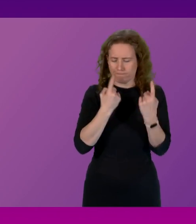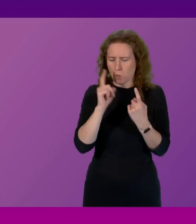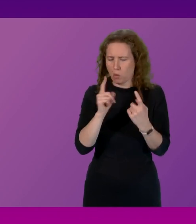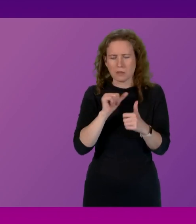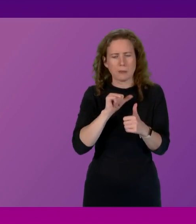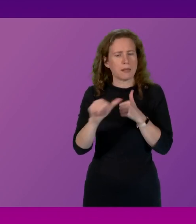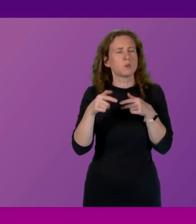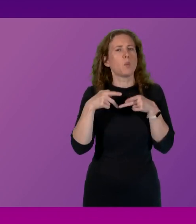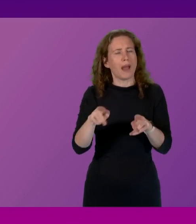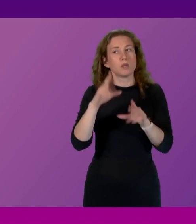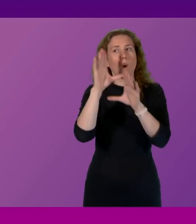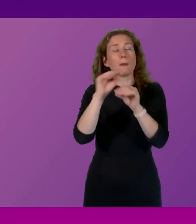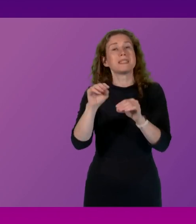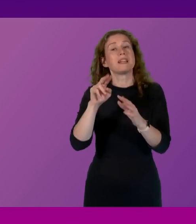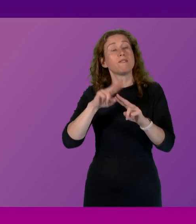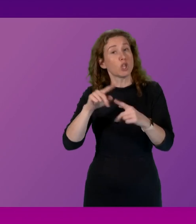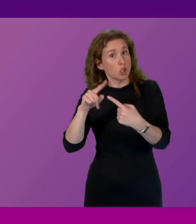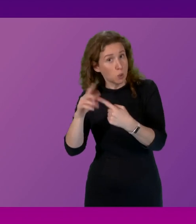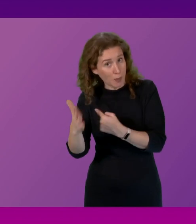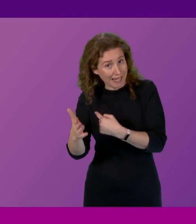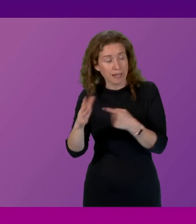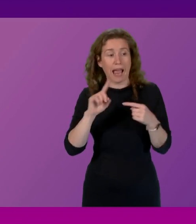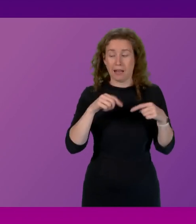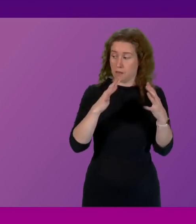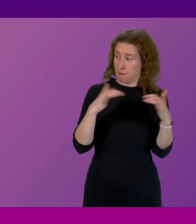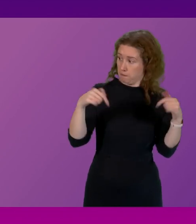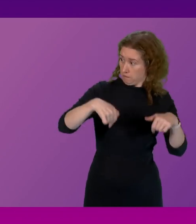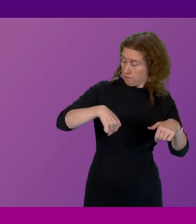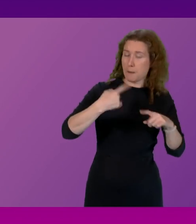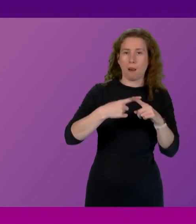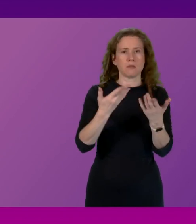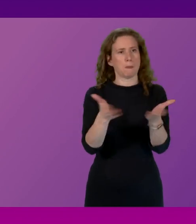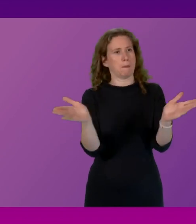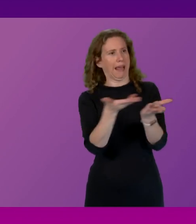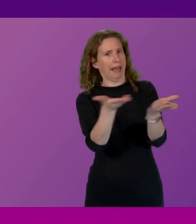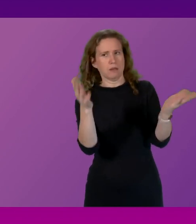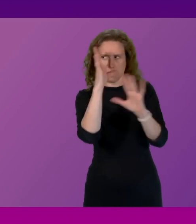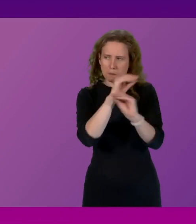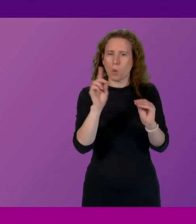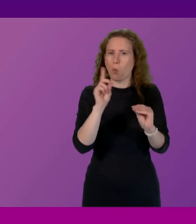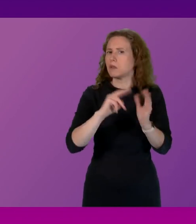appropriate way to update him, as well as members in the chamber and the public, on our latest plans for the A96.